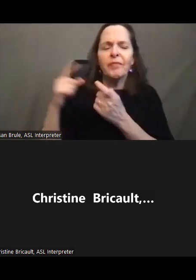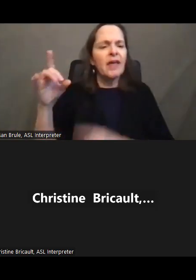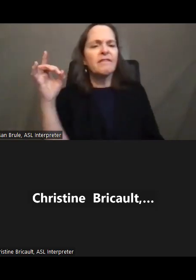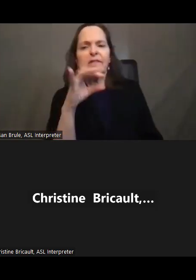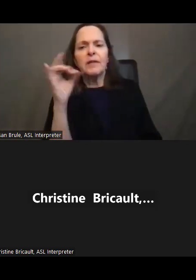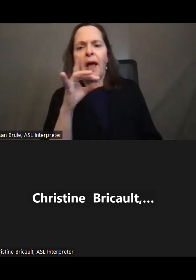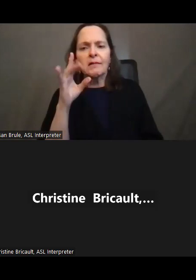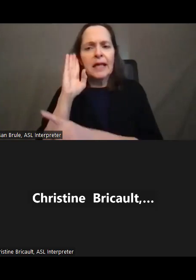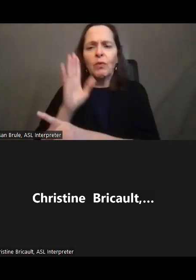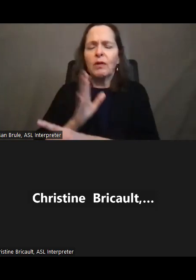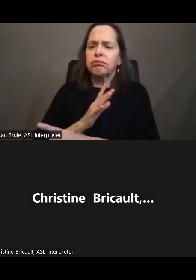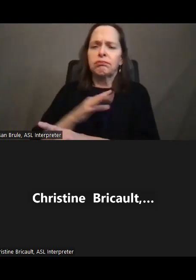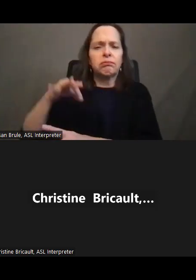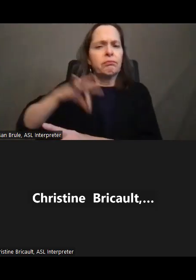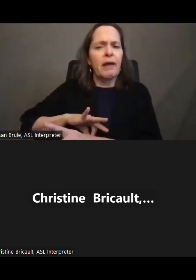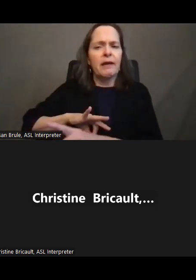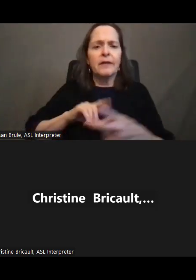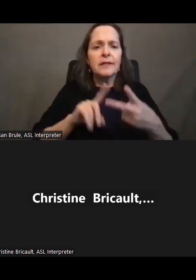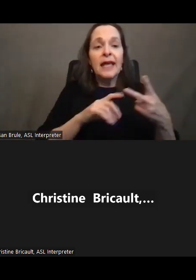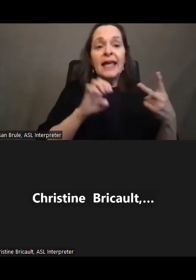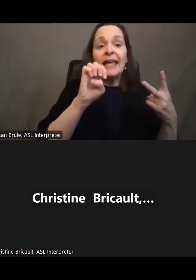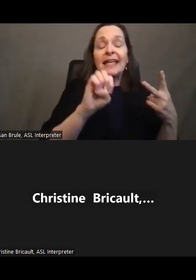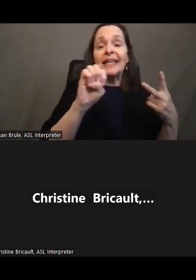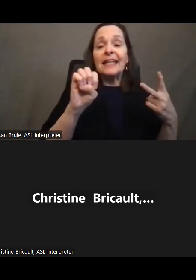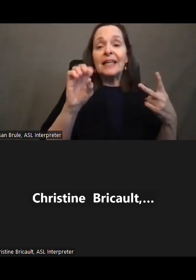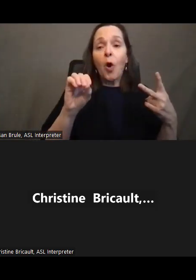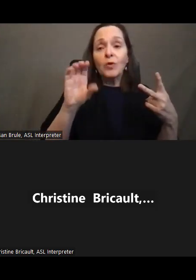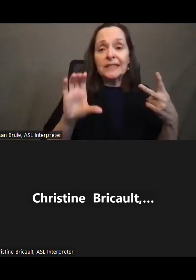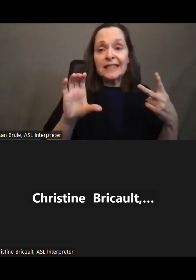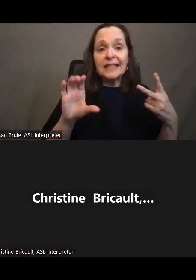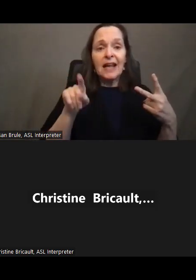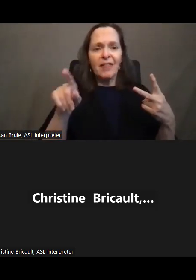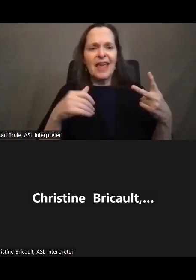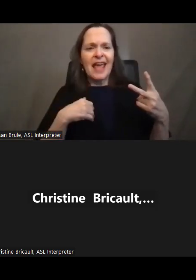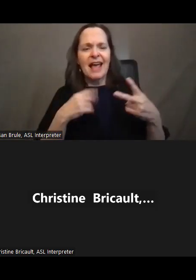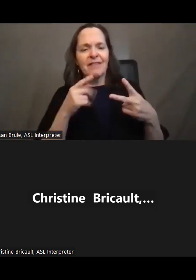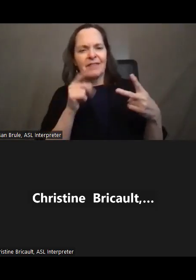The EEOC also has this really great resource for employers on applying